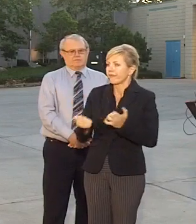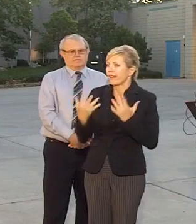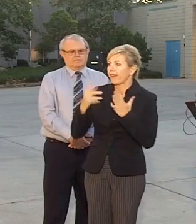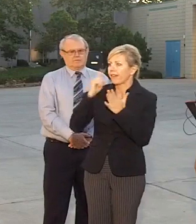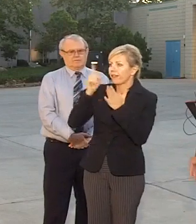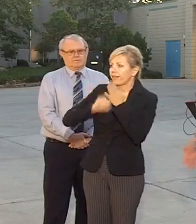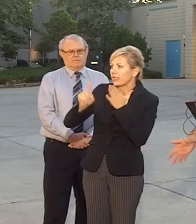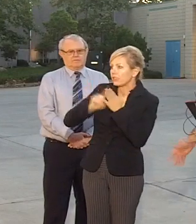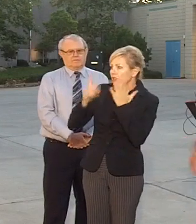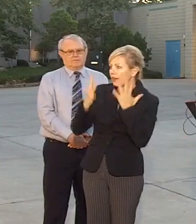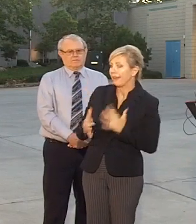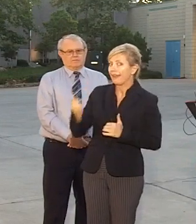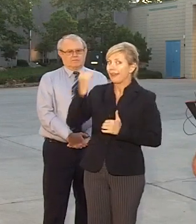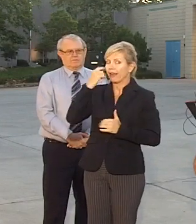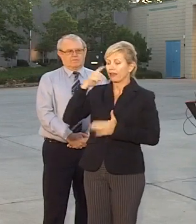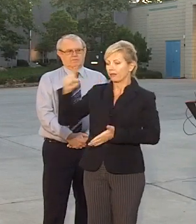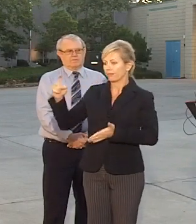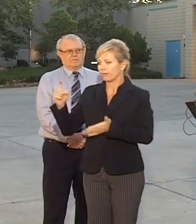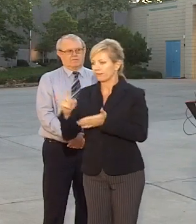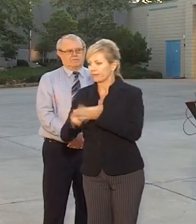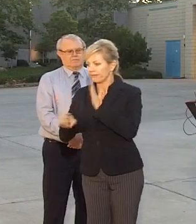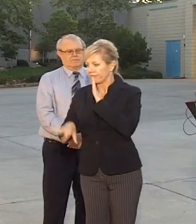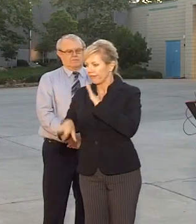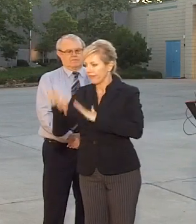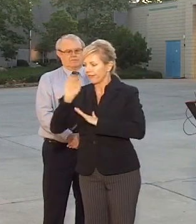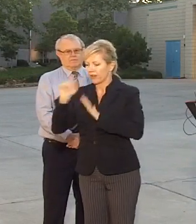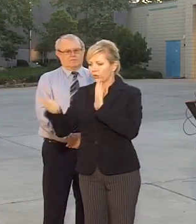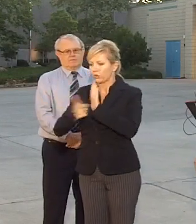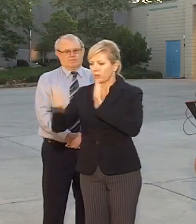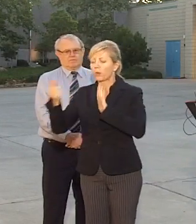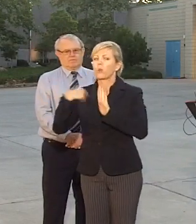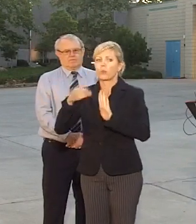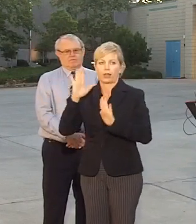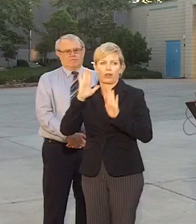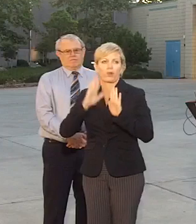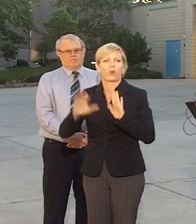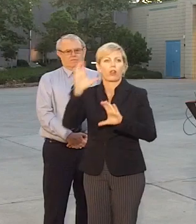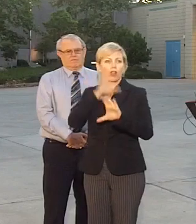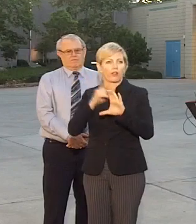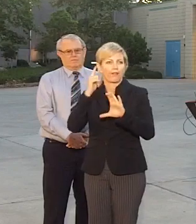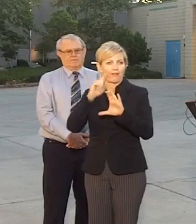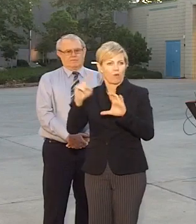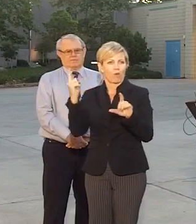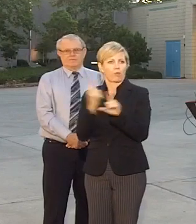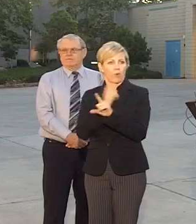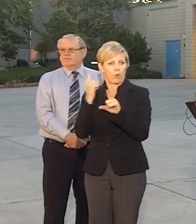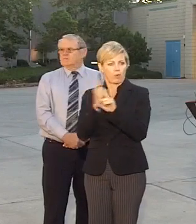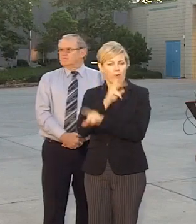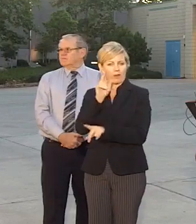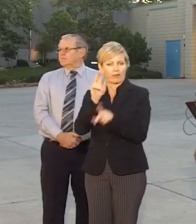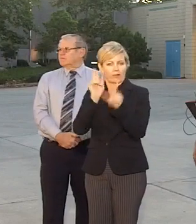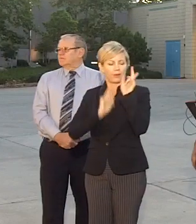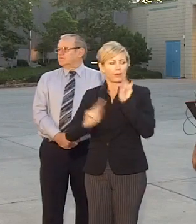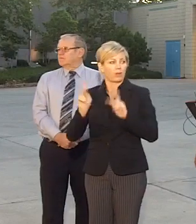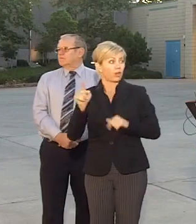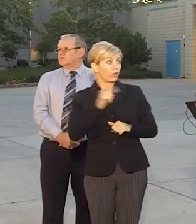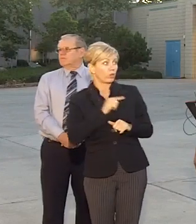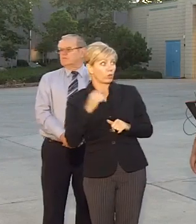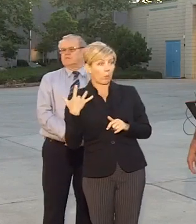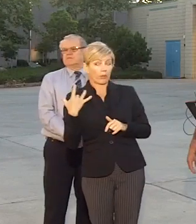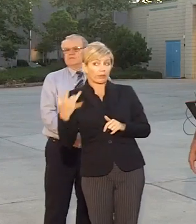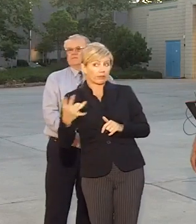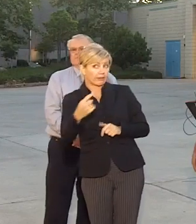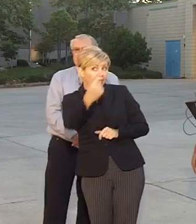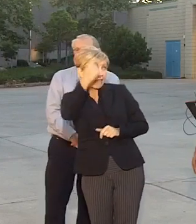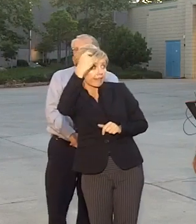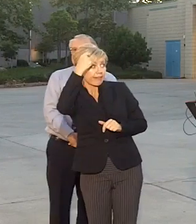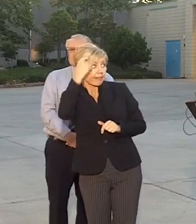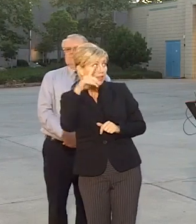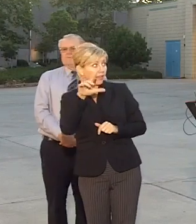if it's of a criminal nature will persevere prosecution of the appropriate parties no